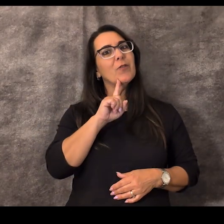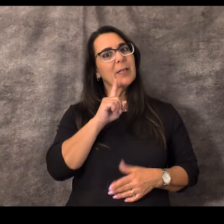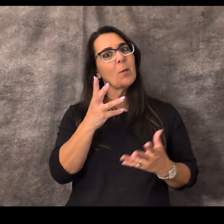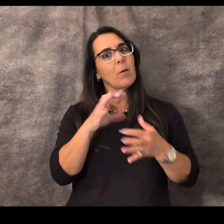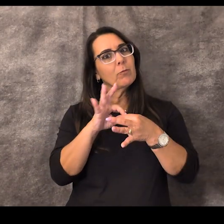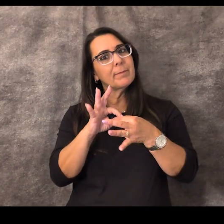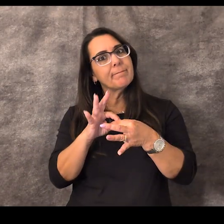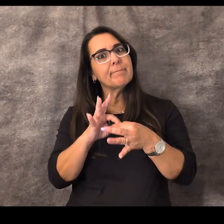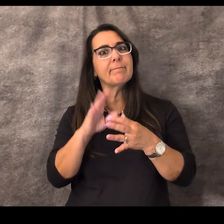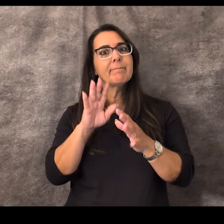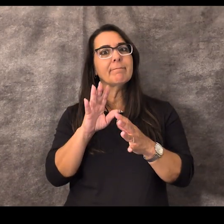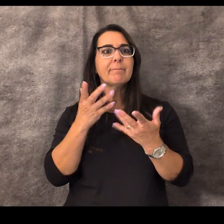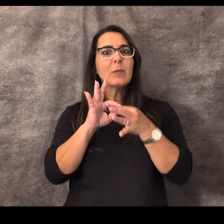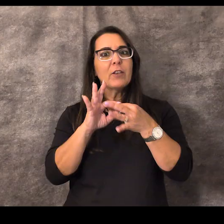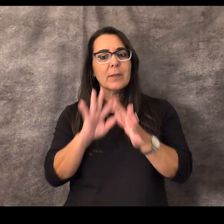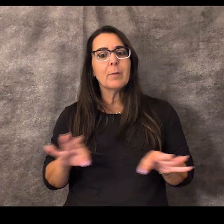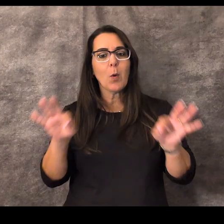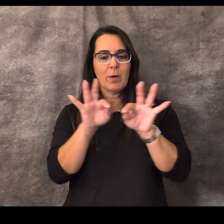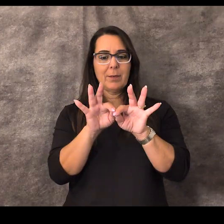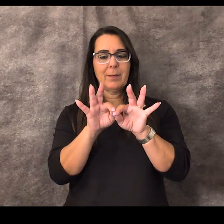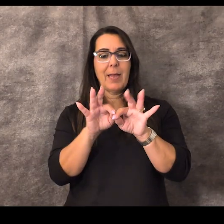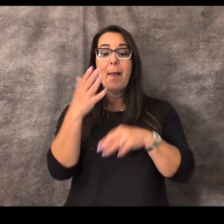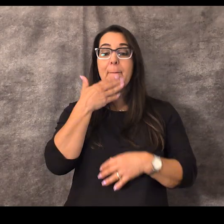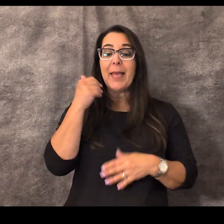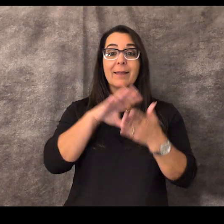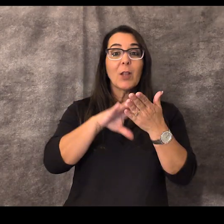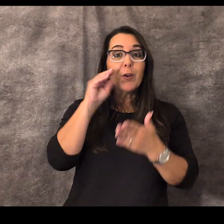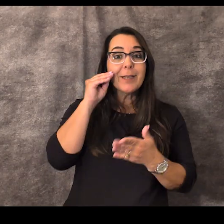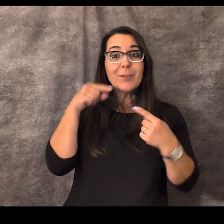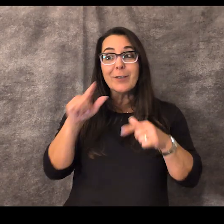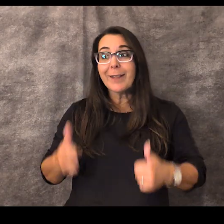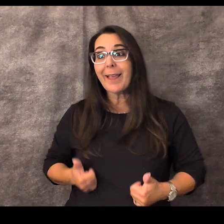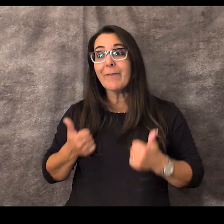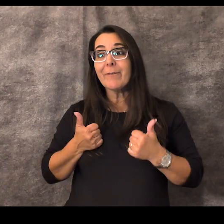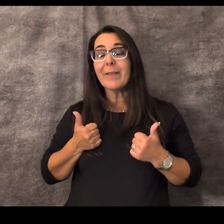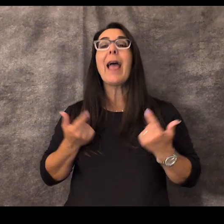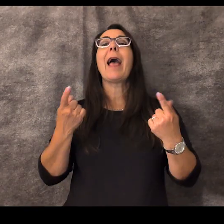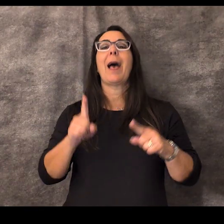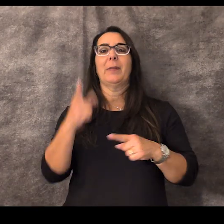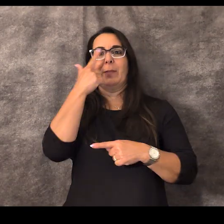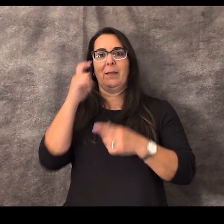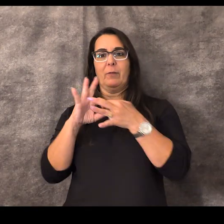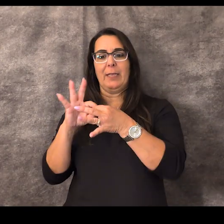learning we do in our lives as people is through relationship. So it's also establishing that relationship with someone.